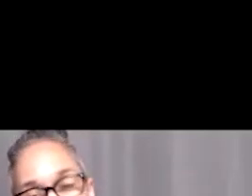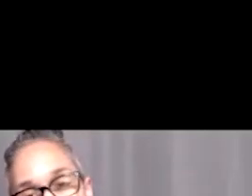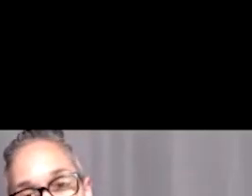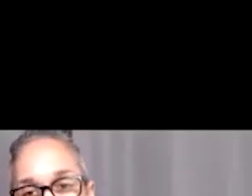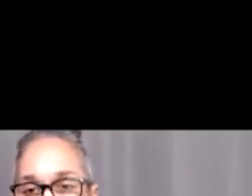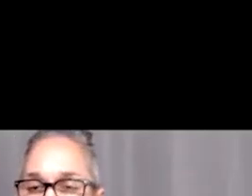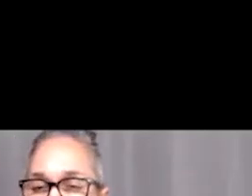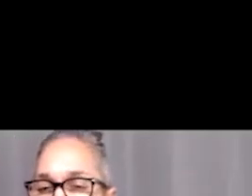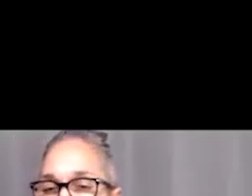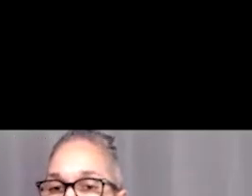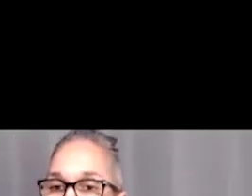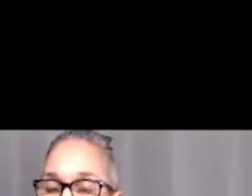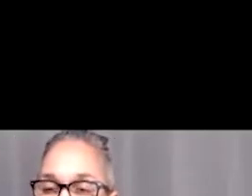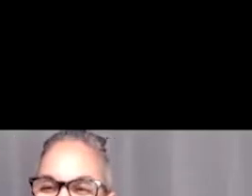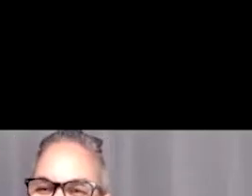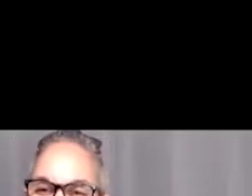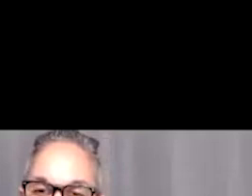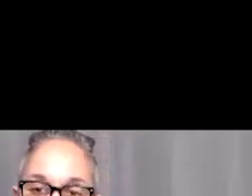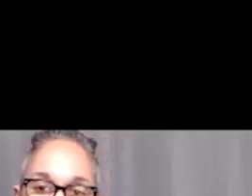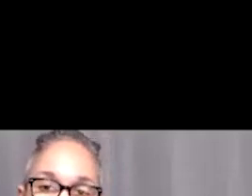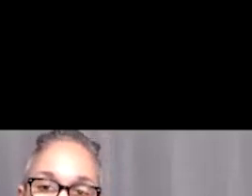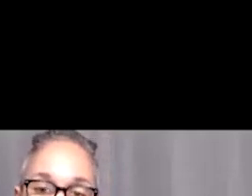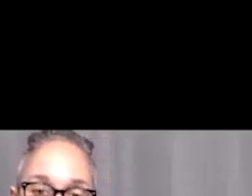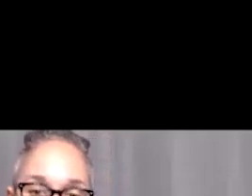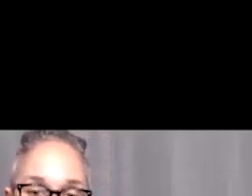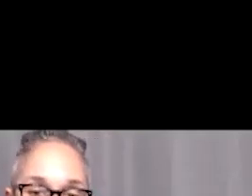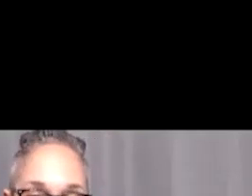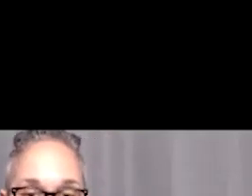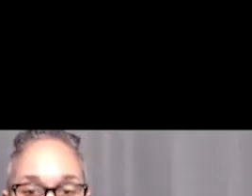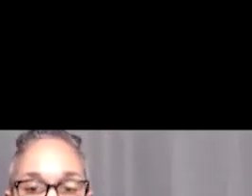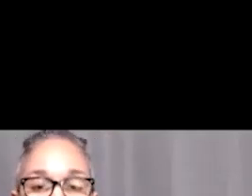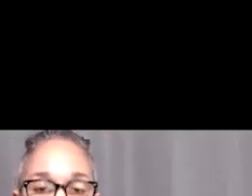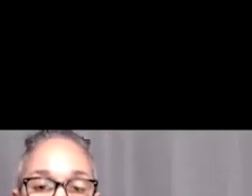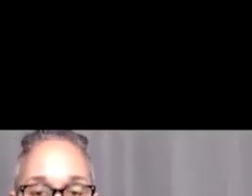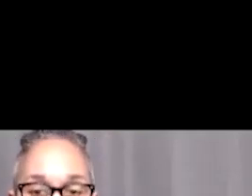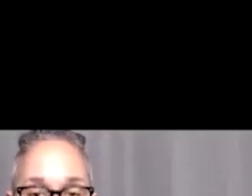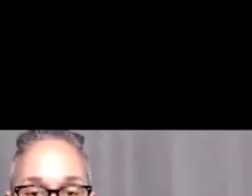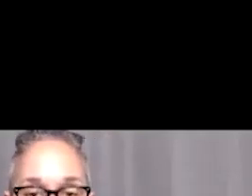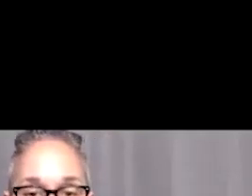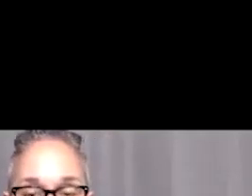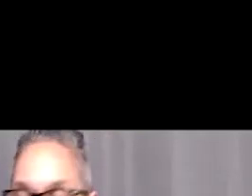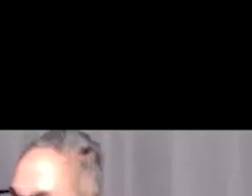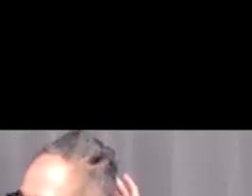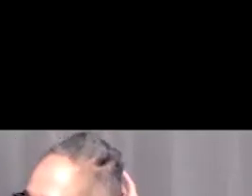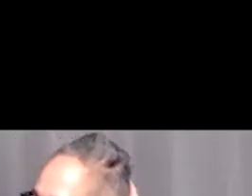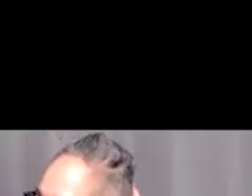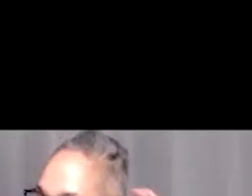We but again, we want to make it easy for the accreditors to just check us off. You know, just verify that we're doing it.